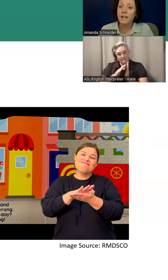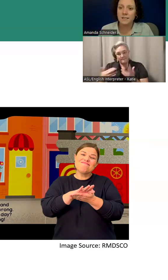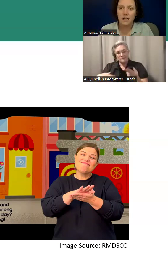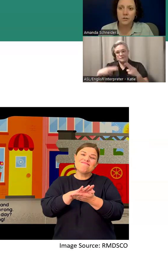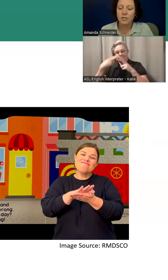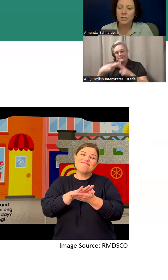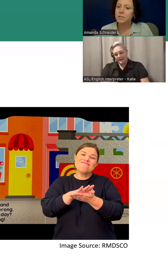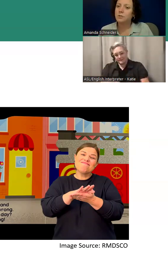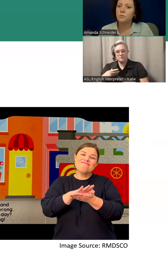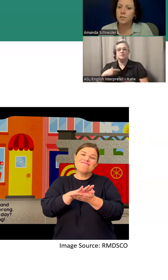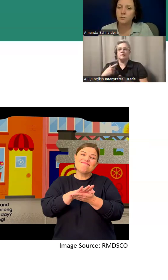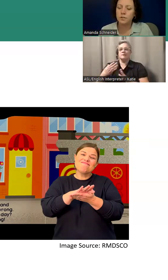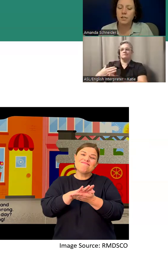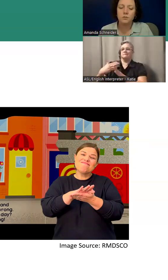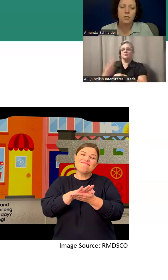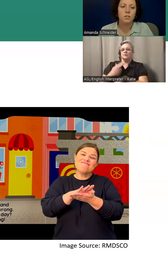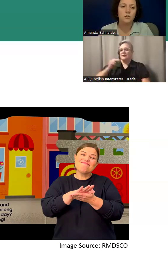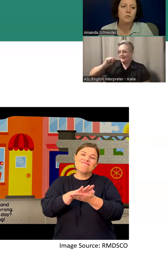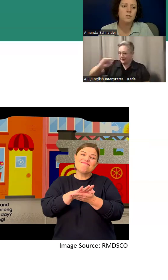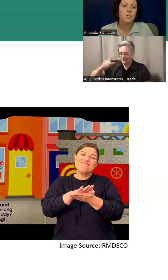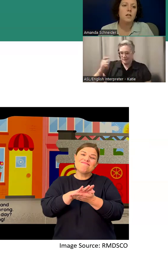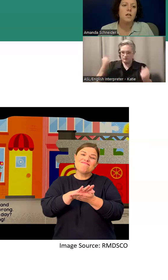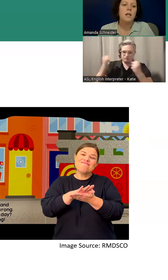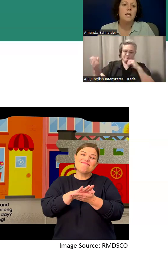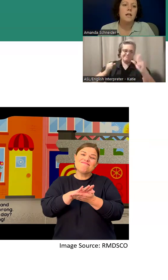told in ASL. So, that's another resource that you can use.